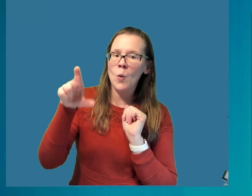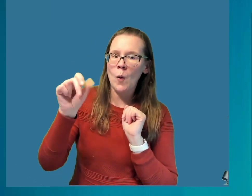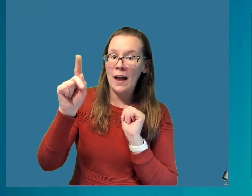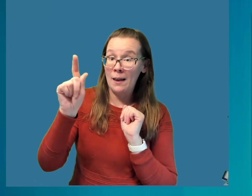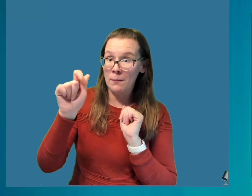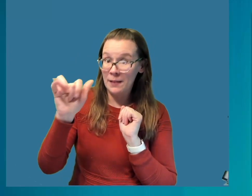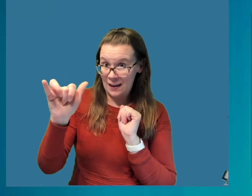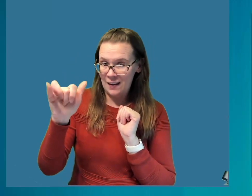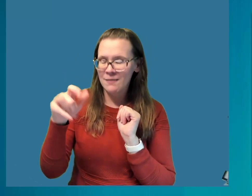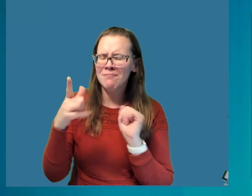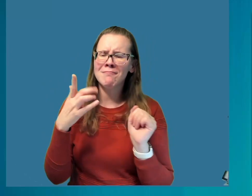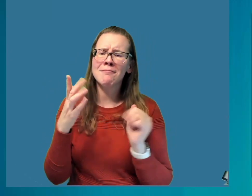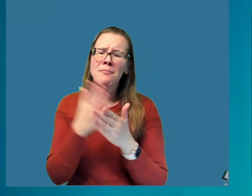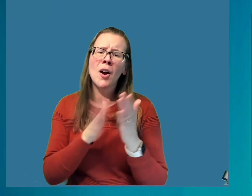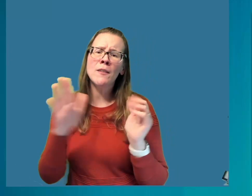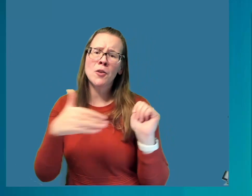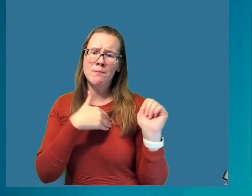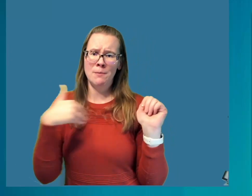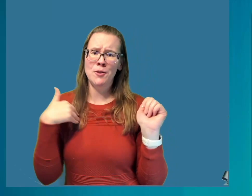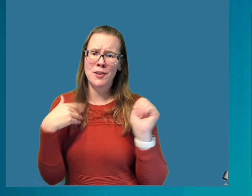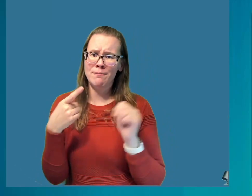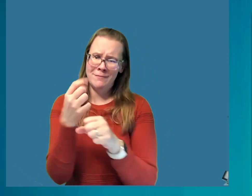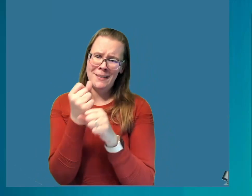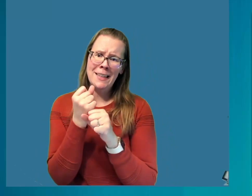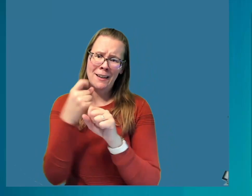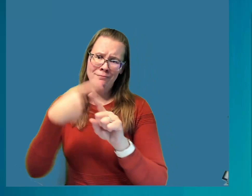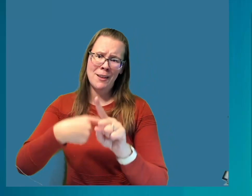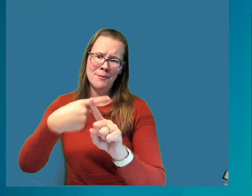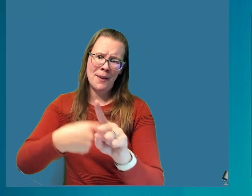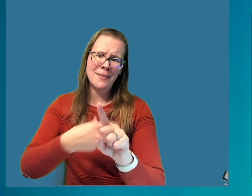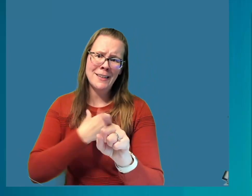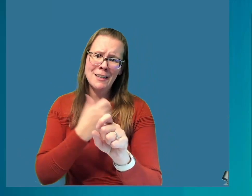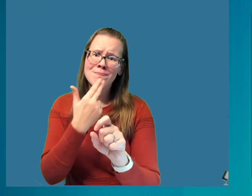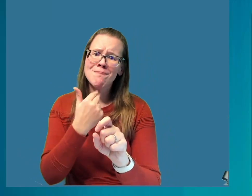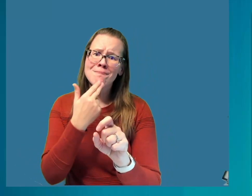from Kristy Lea of @quietplay. She has a "Make Mine Mini" monthly membership,